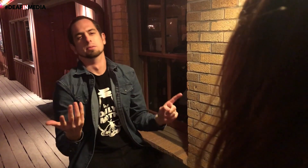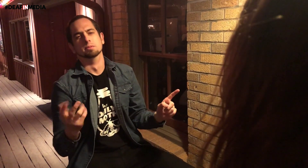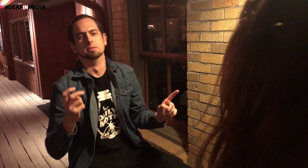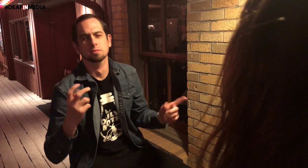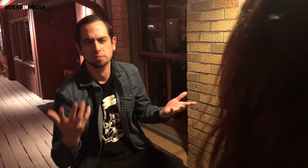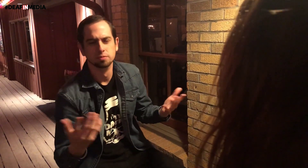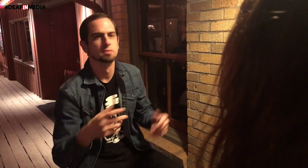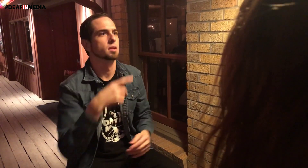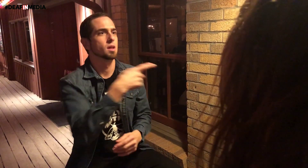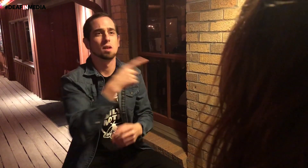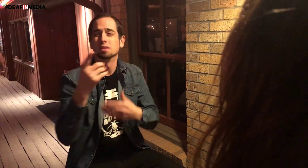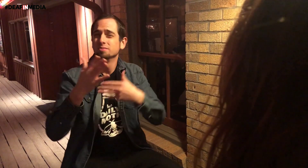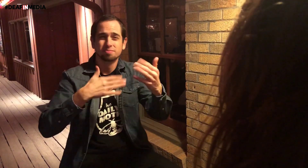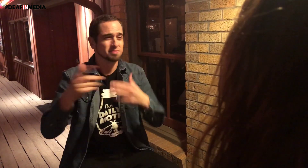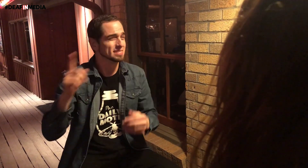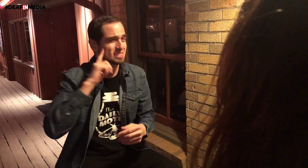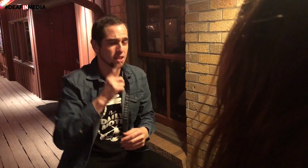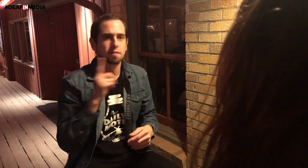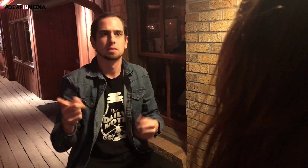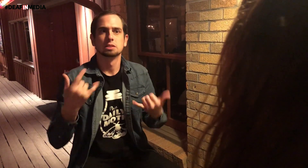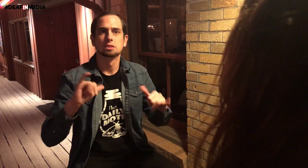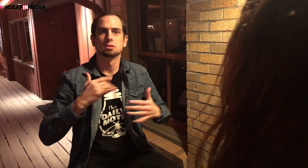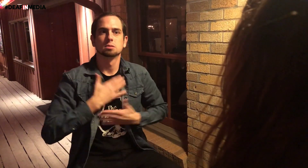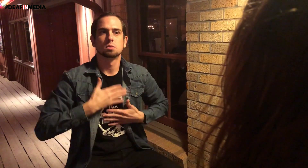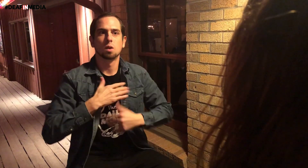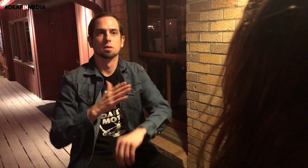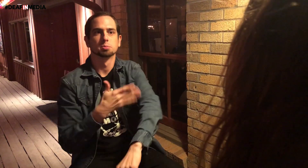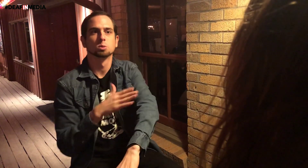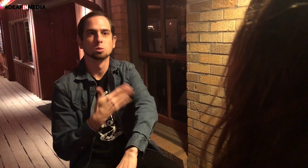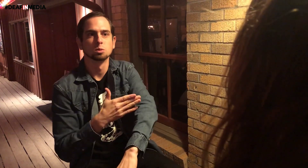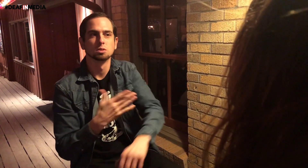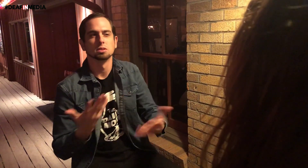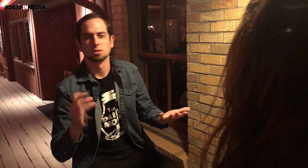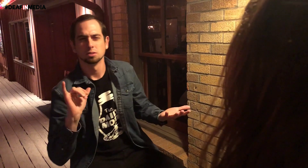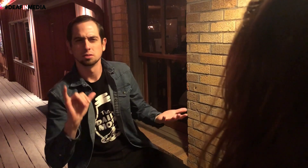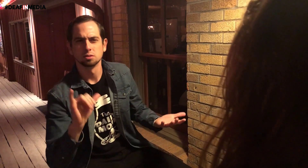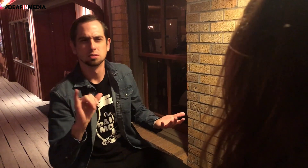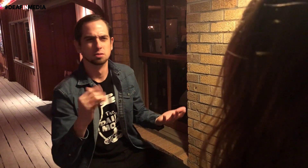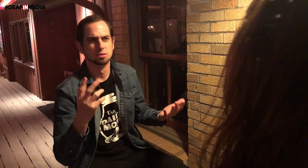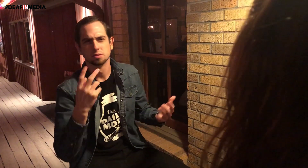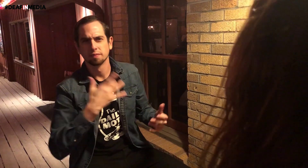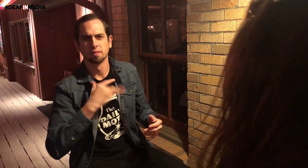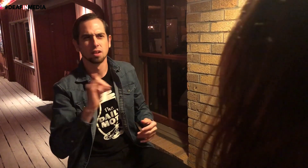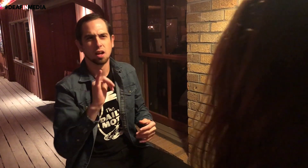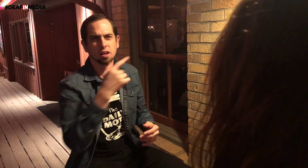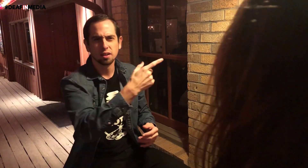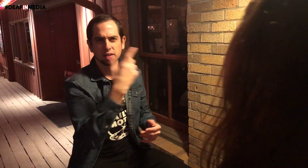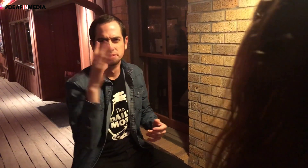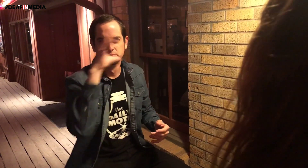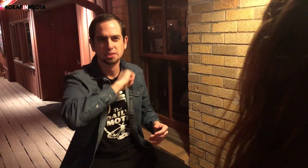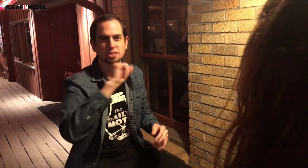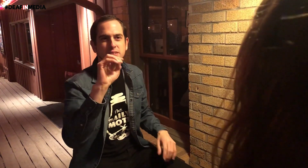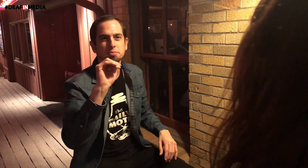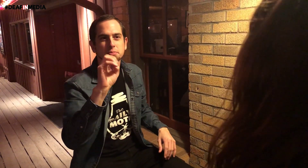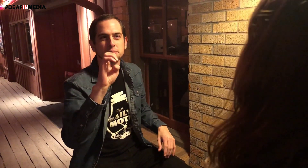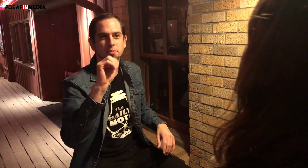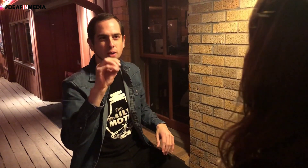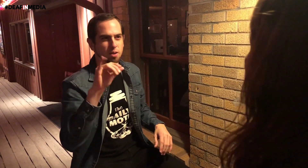or “Even though she’s deaf, she still enjoys music.” I feel like they’ve missed the memo.